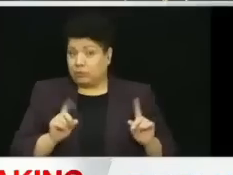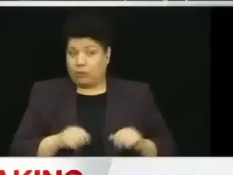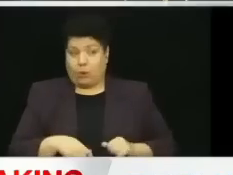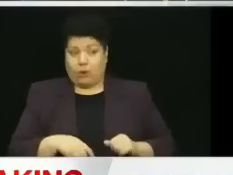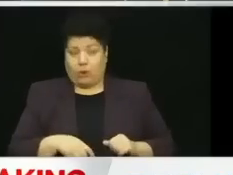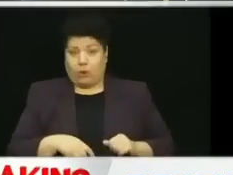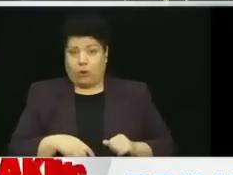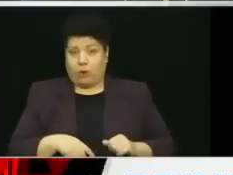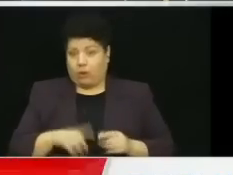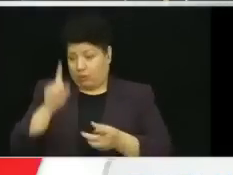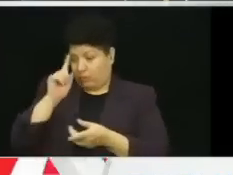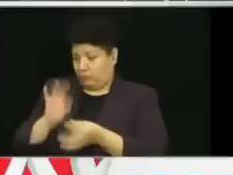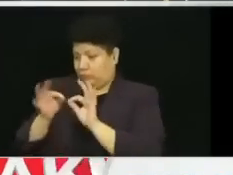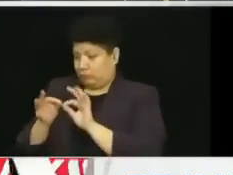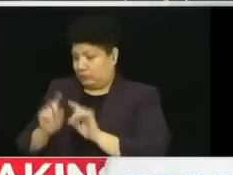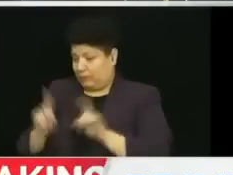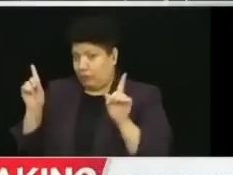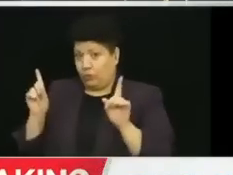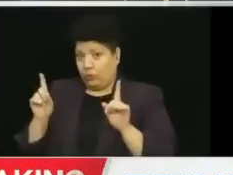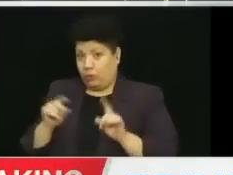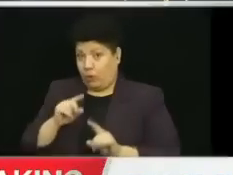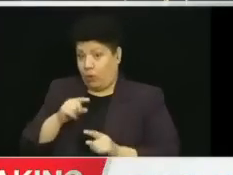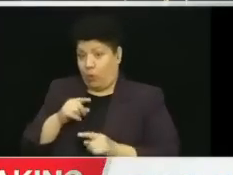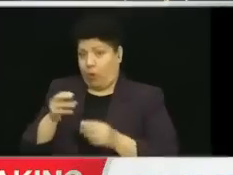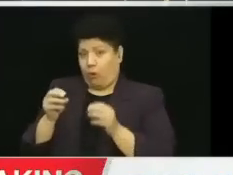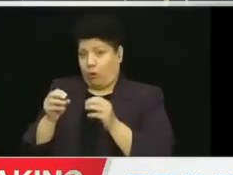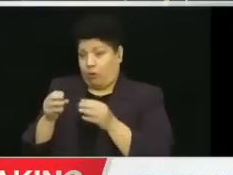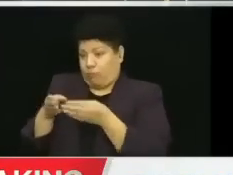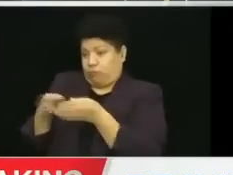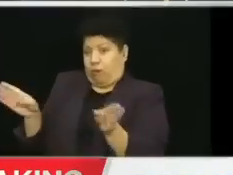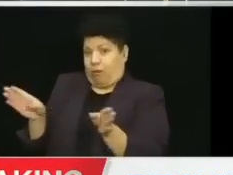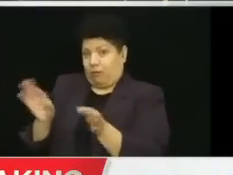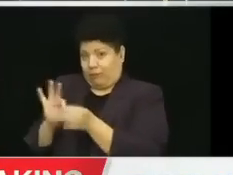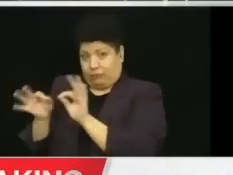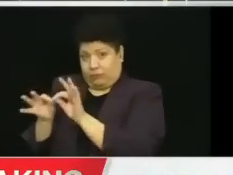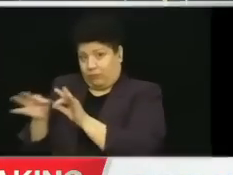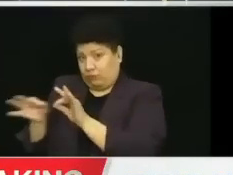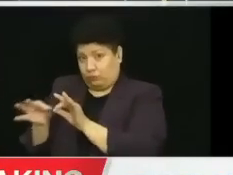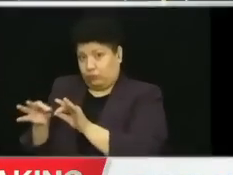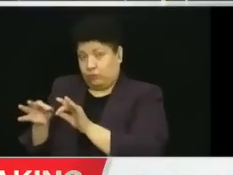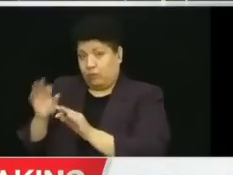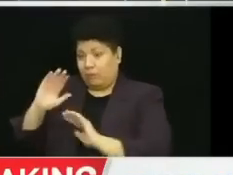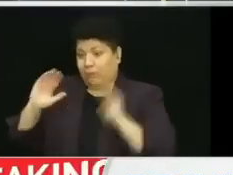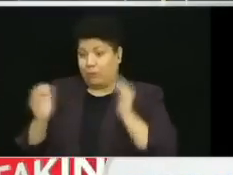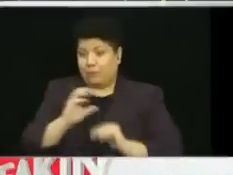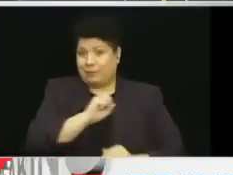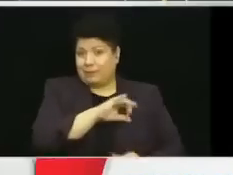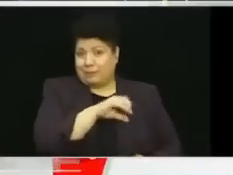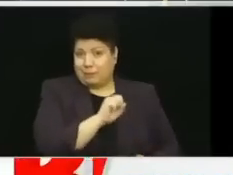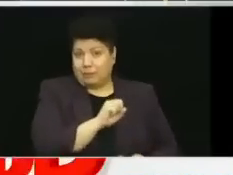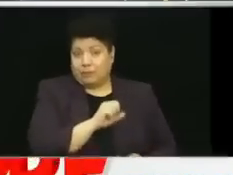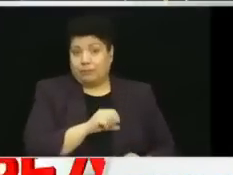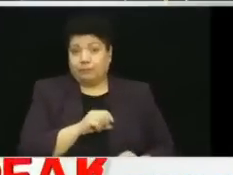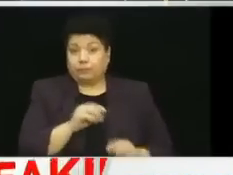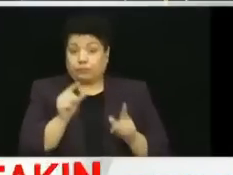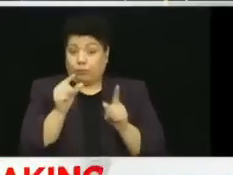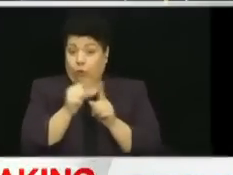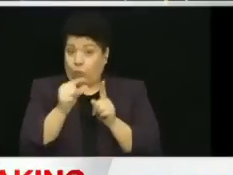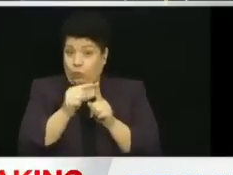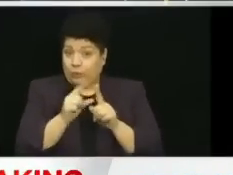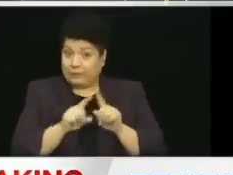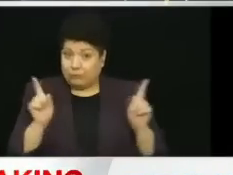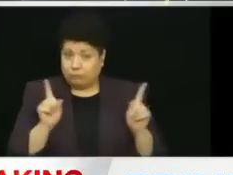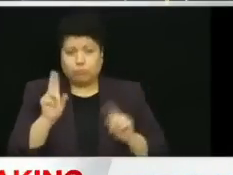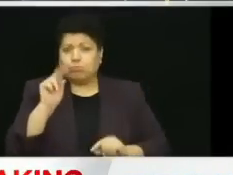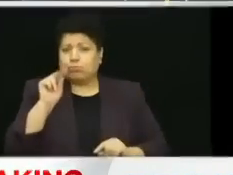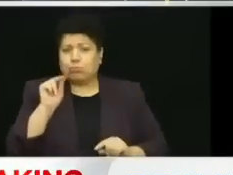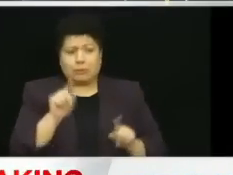AND THE PURPOSE OF IT FOR THIS